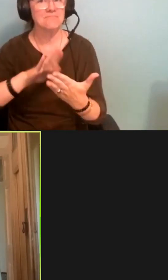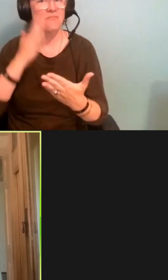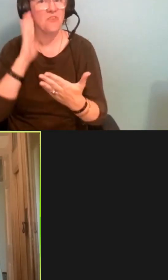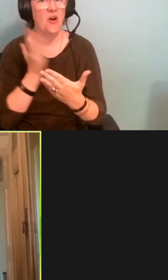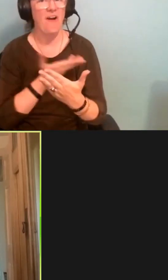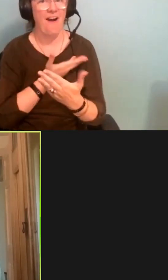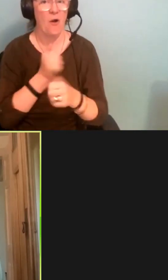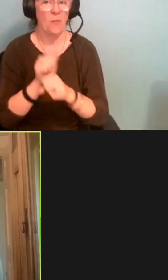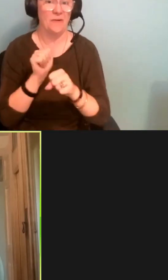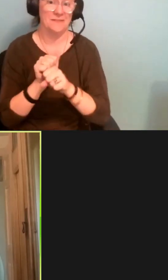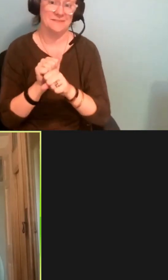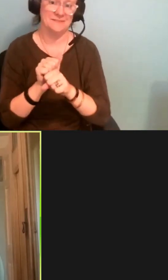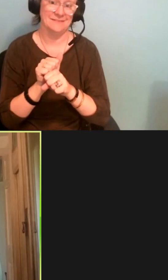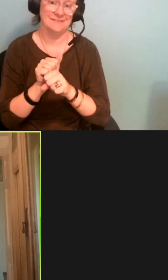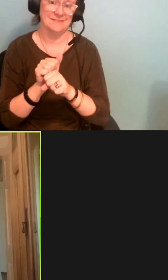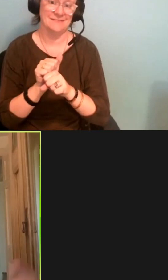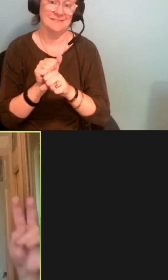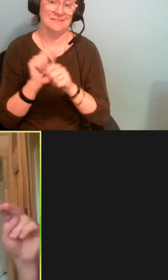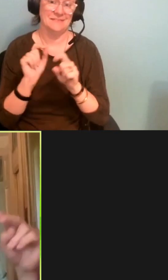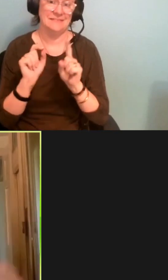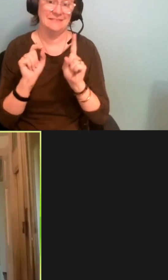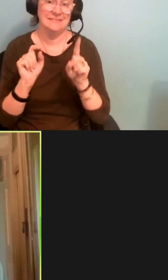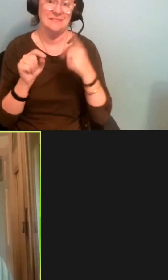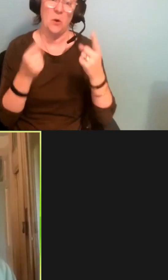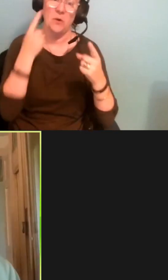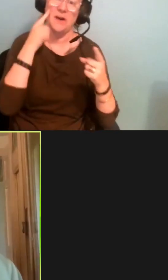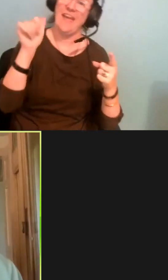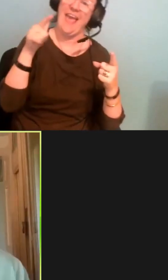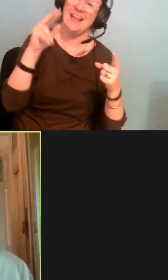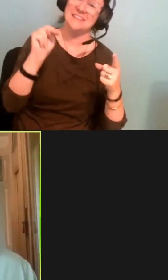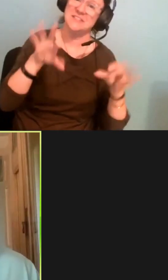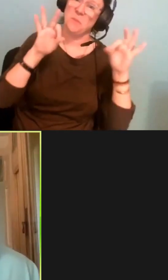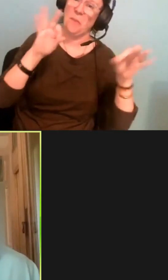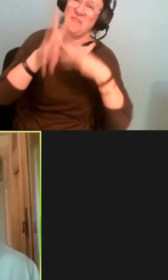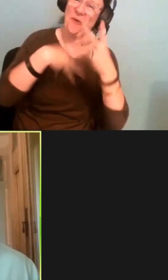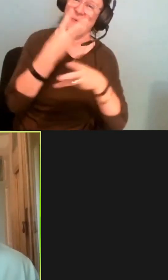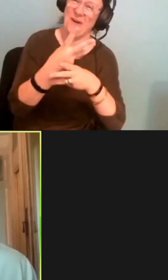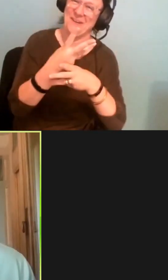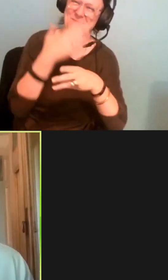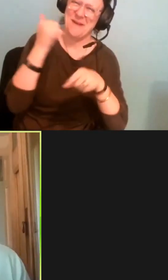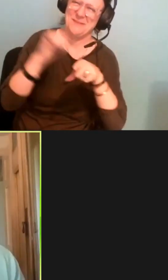only defined by Allison so thank you very much everyone thank you to our